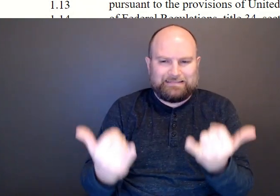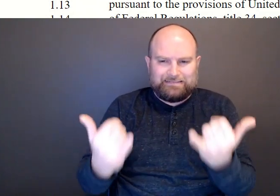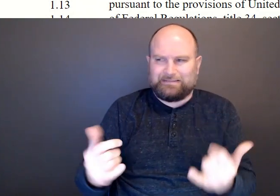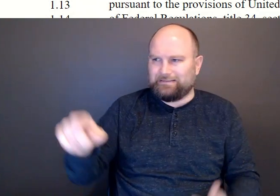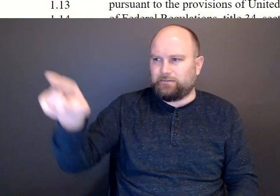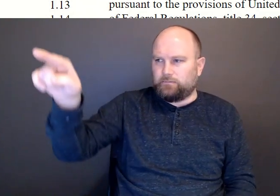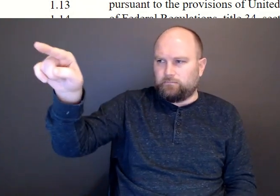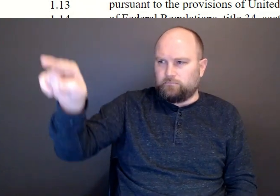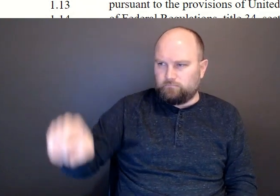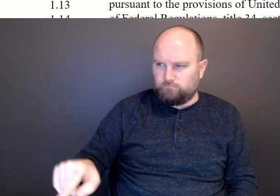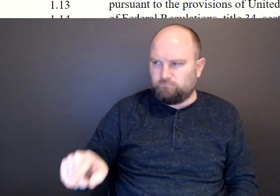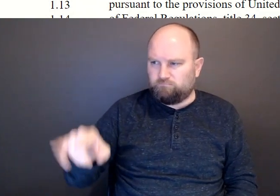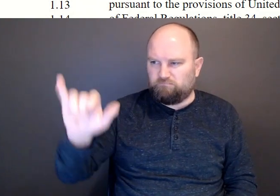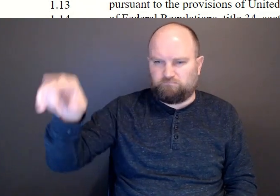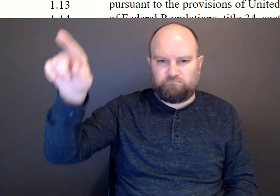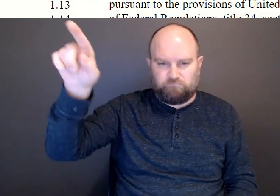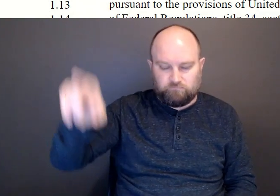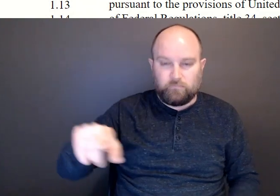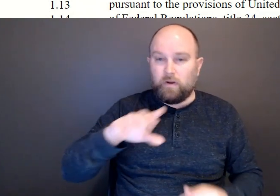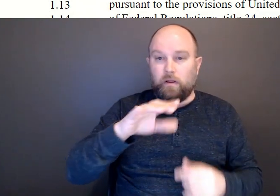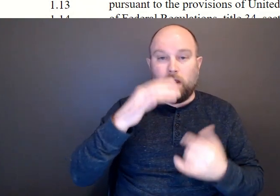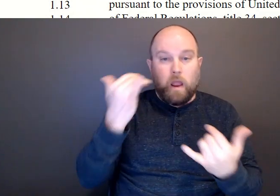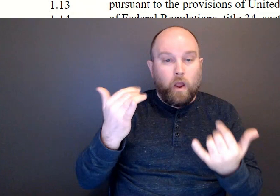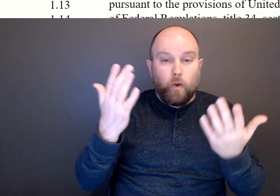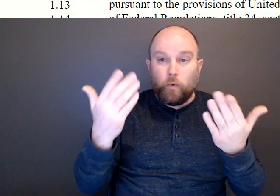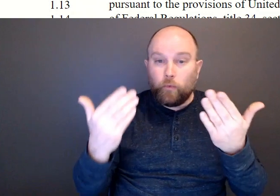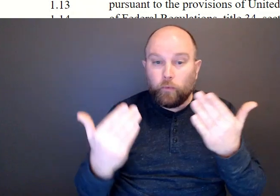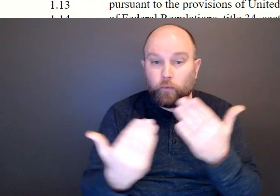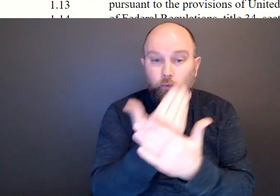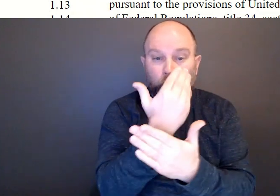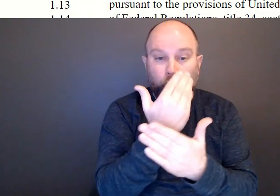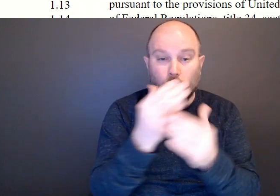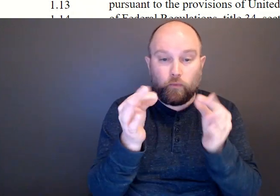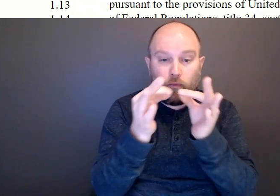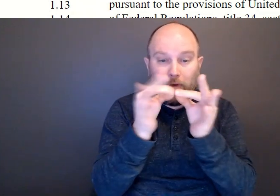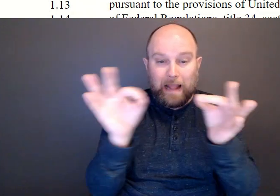the bill on screen talks about the current law and data privacy